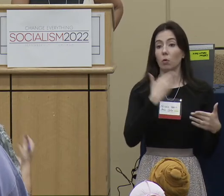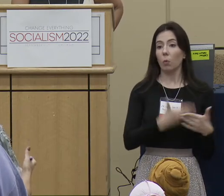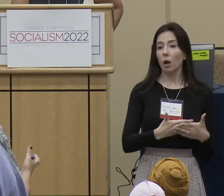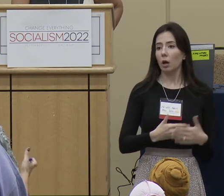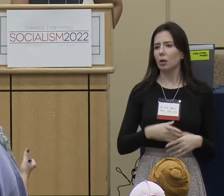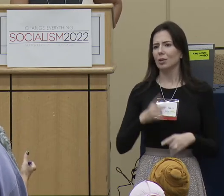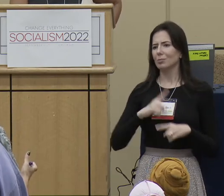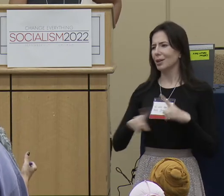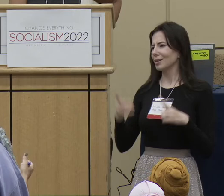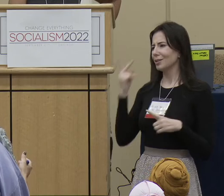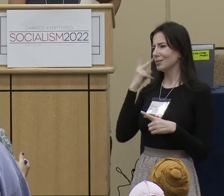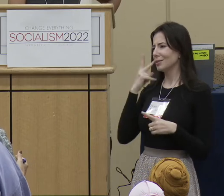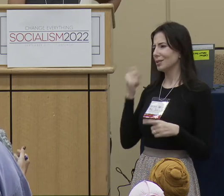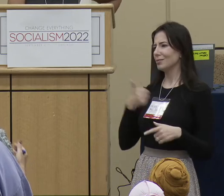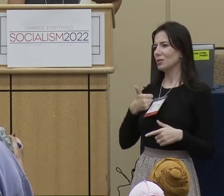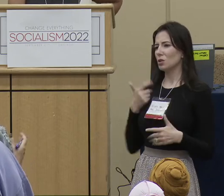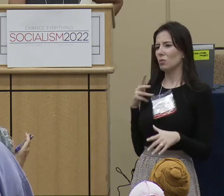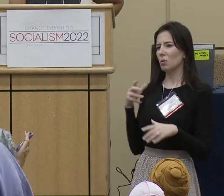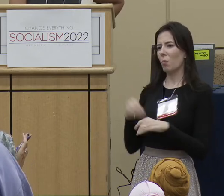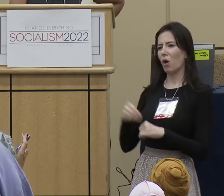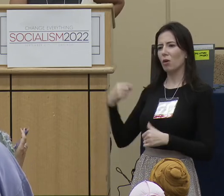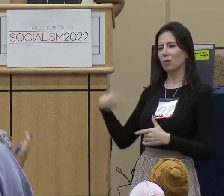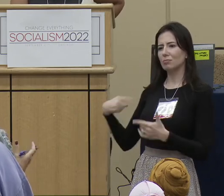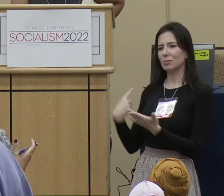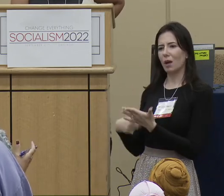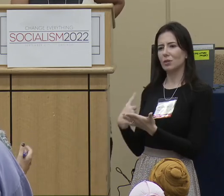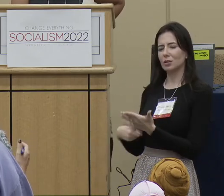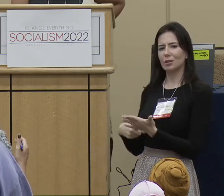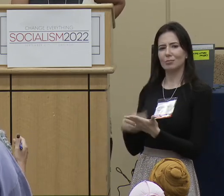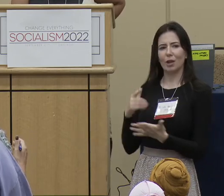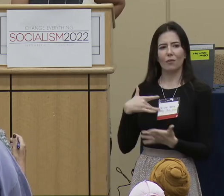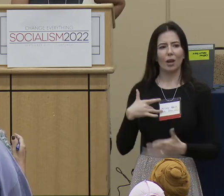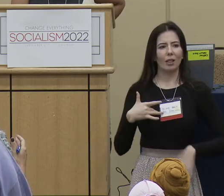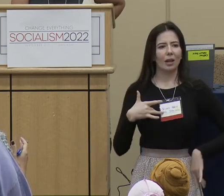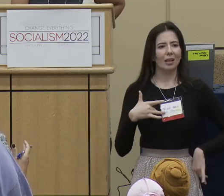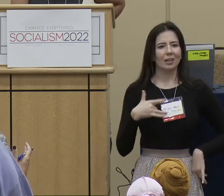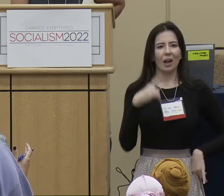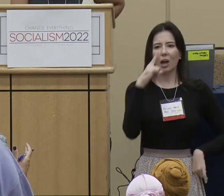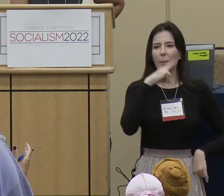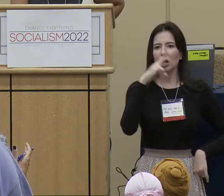for themselves, and they want to pay their people well, but don't see themselves part of this conversation, because they